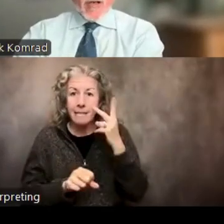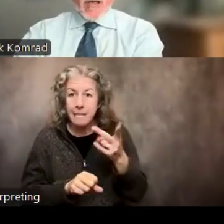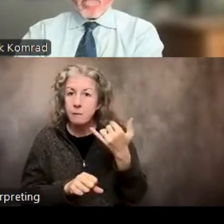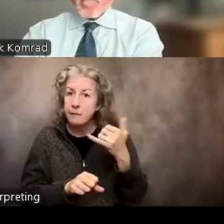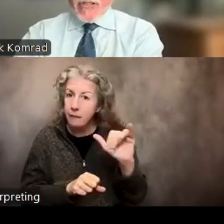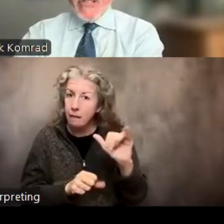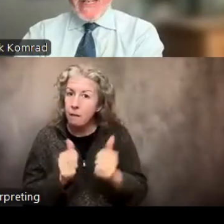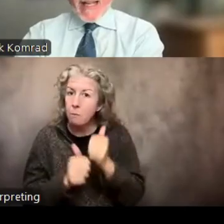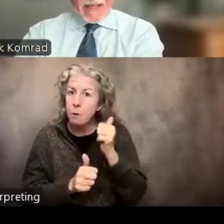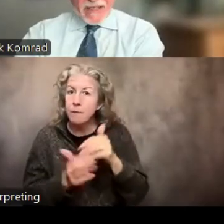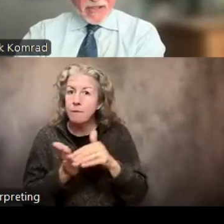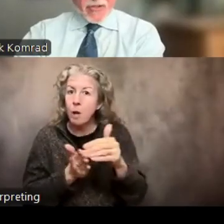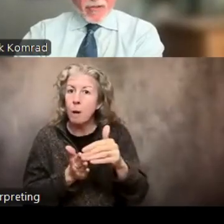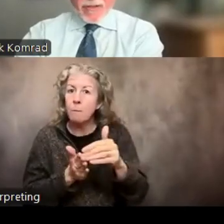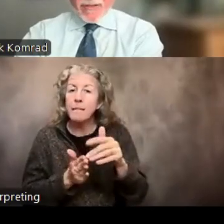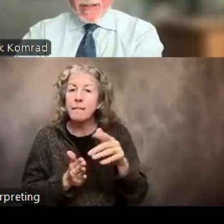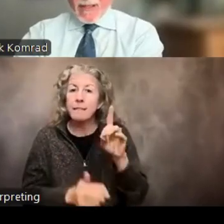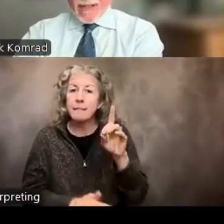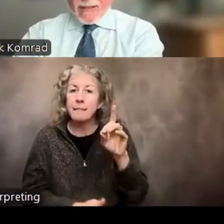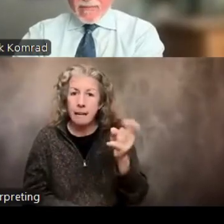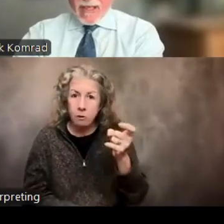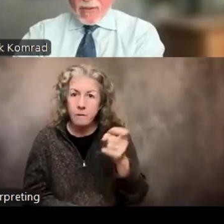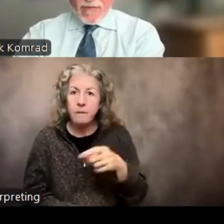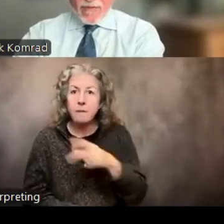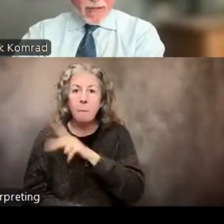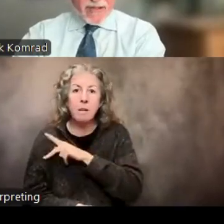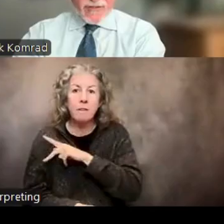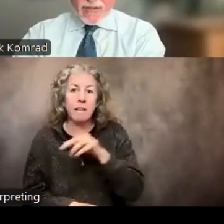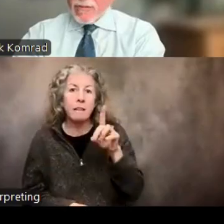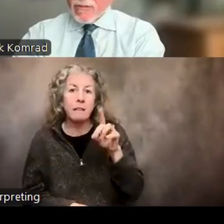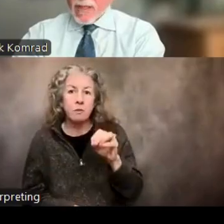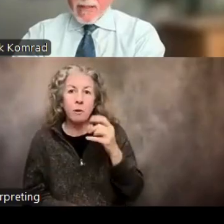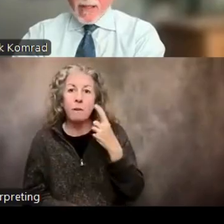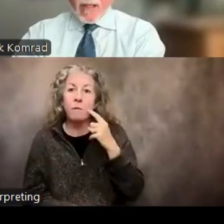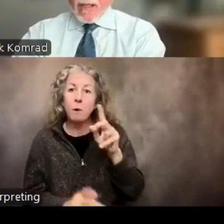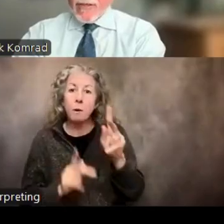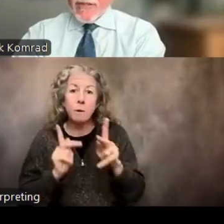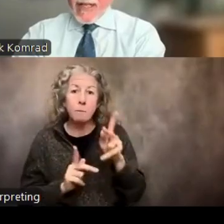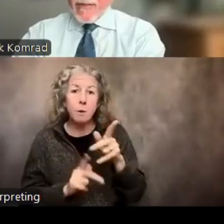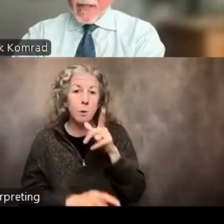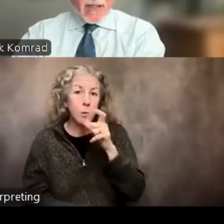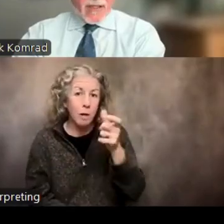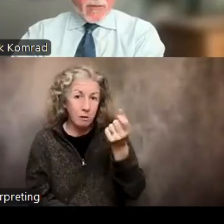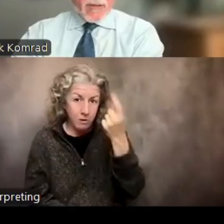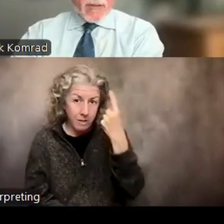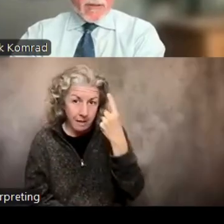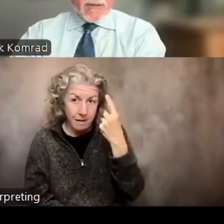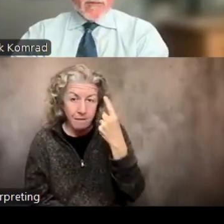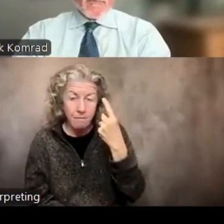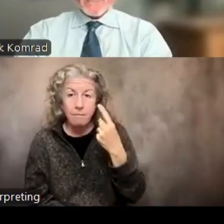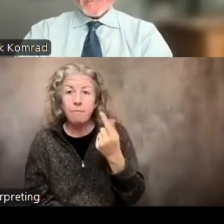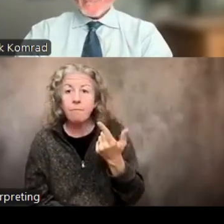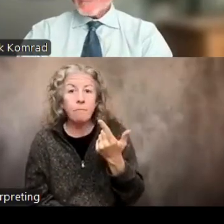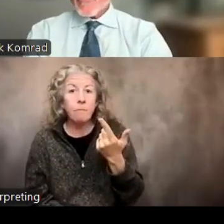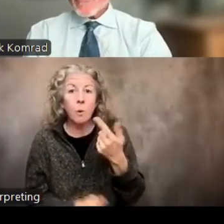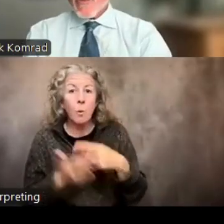are personality disorders. And by the way, for those of you who understand that what the what personality disorders are all